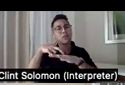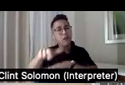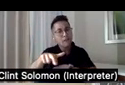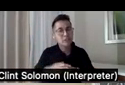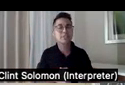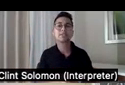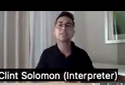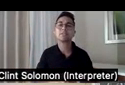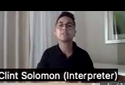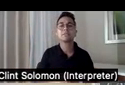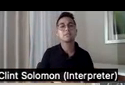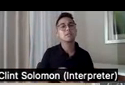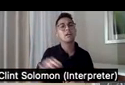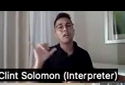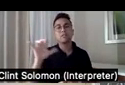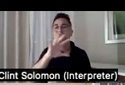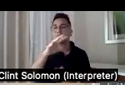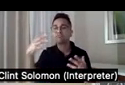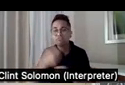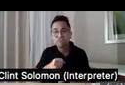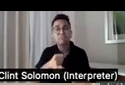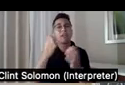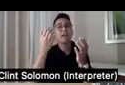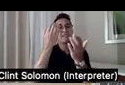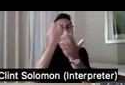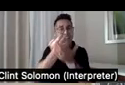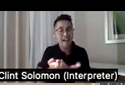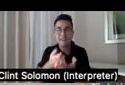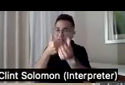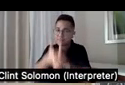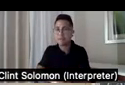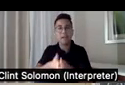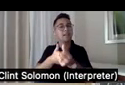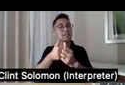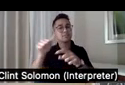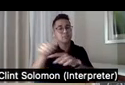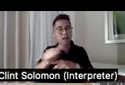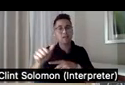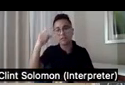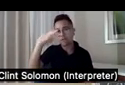including a summary of evidence-based practices that was done for the cder center with the feral